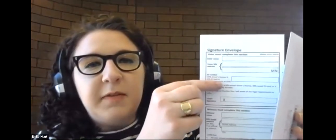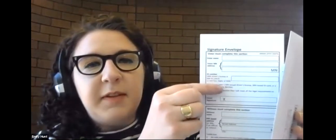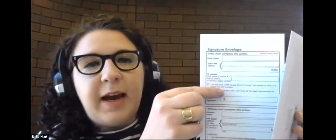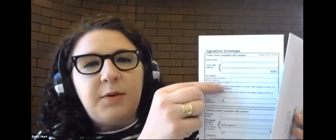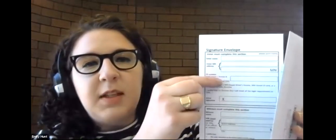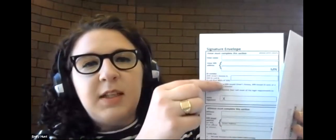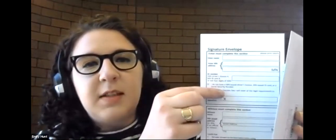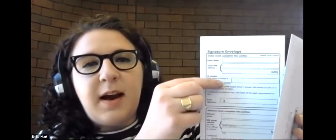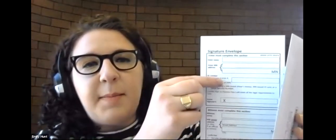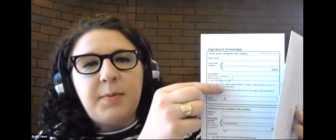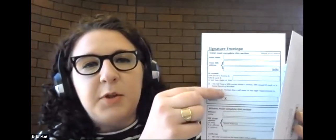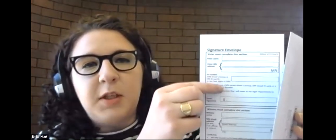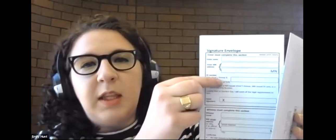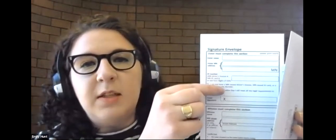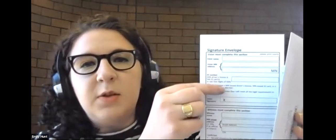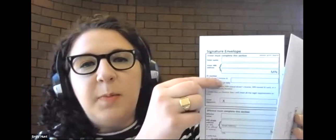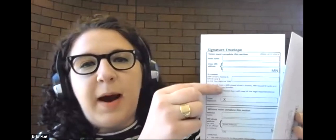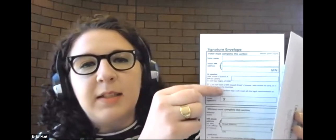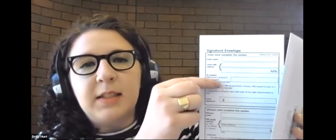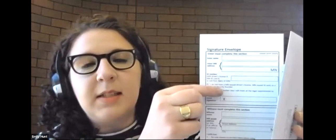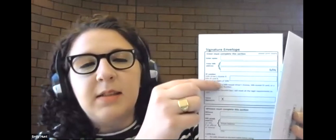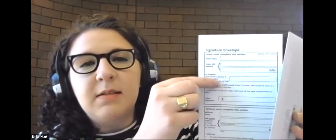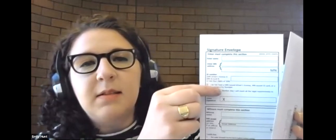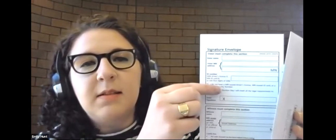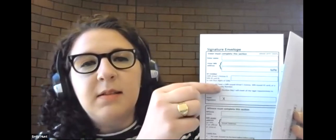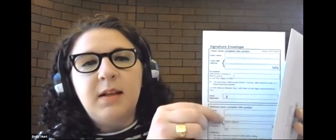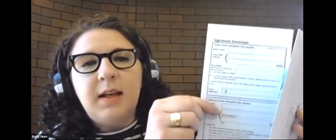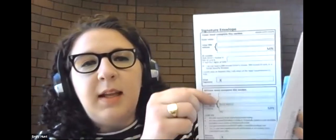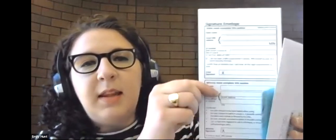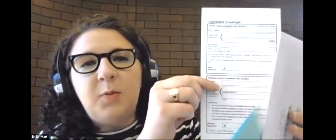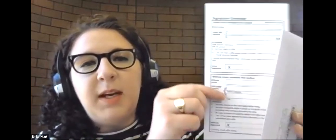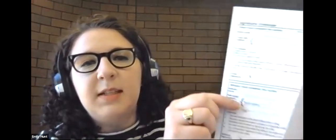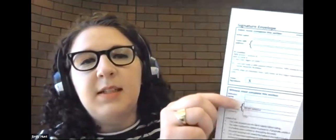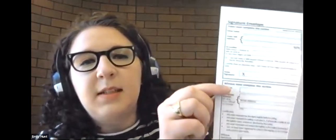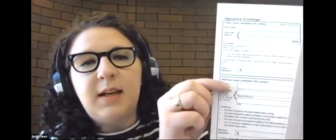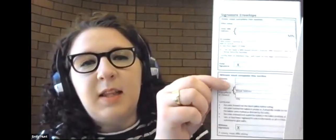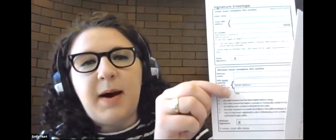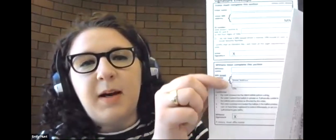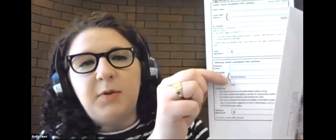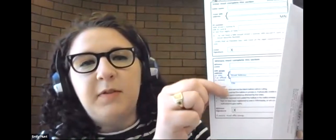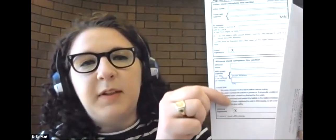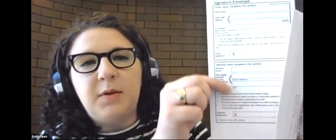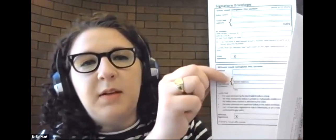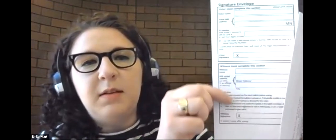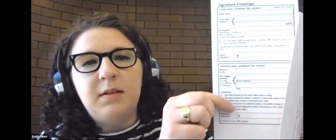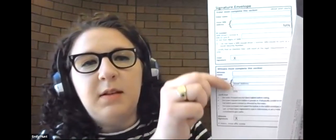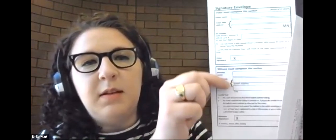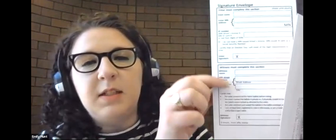will fill out this top portion, these two boxes, and then the witness at the bottom will fill out this